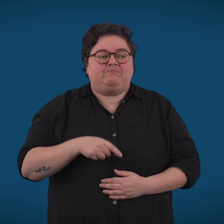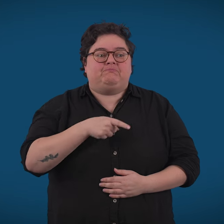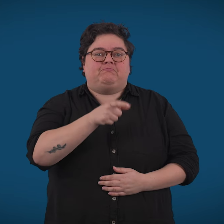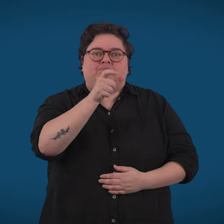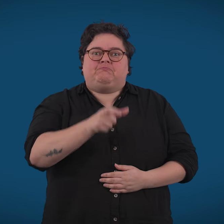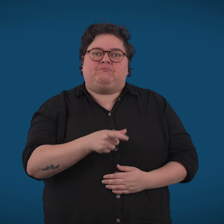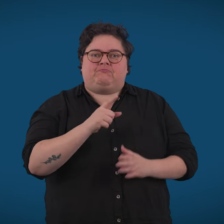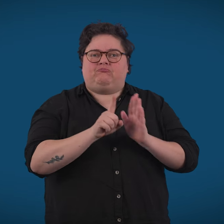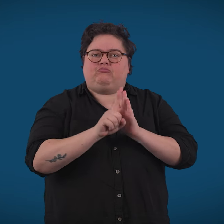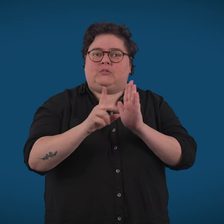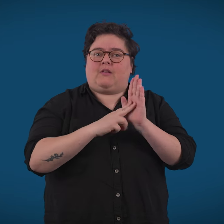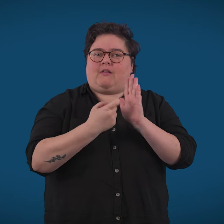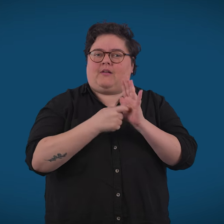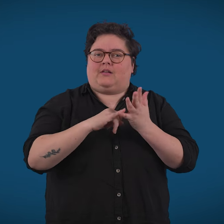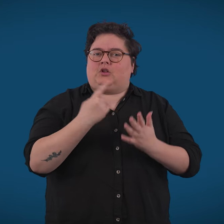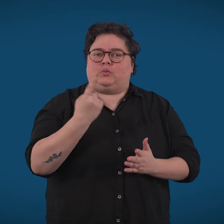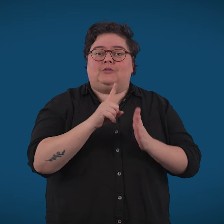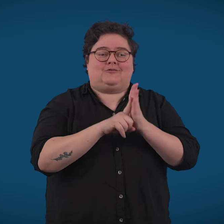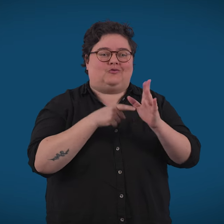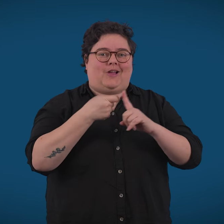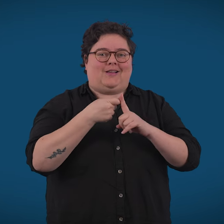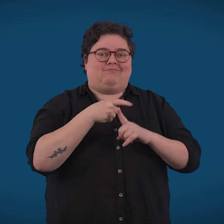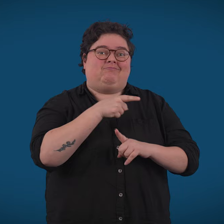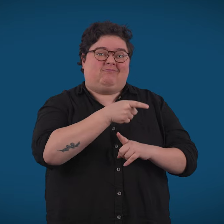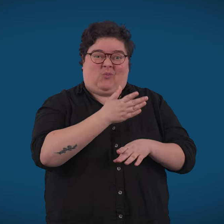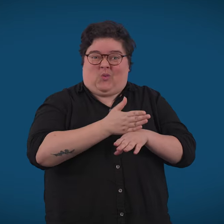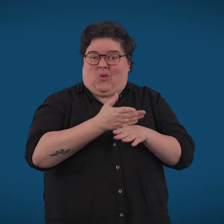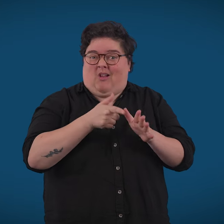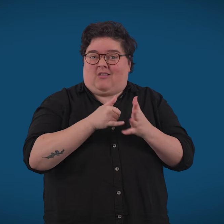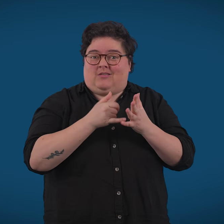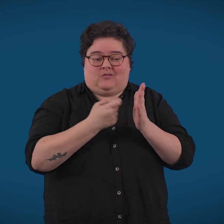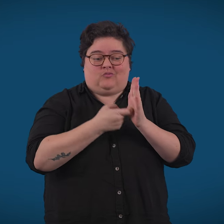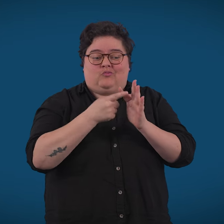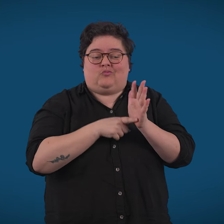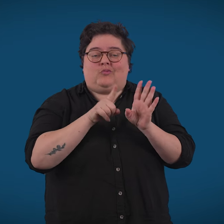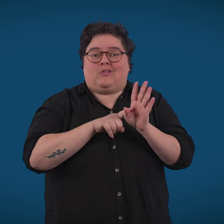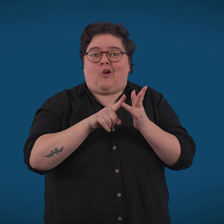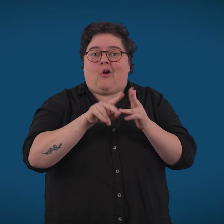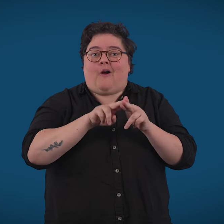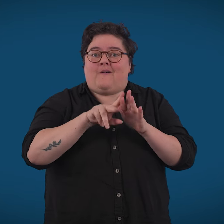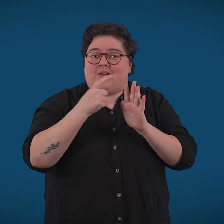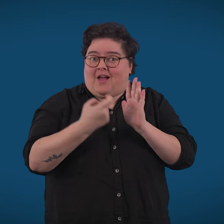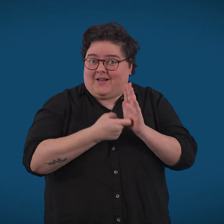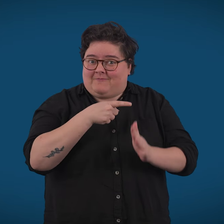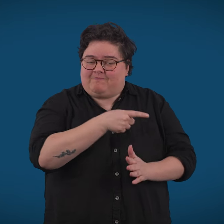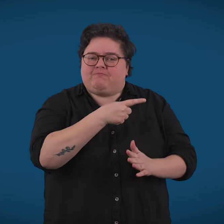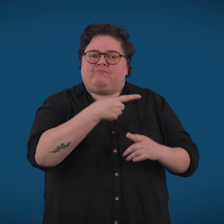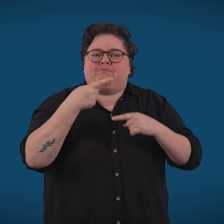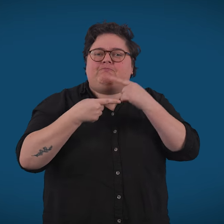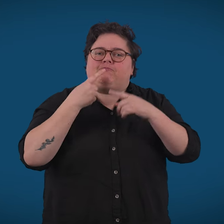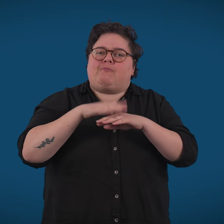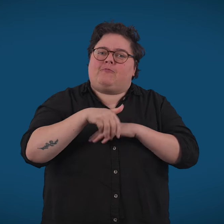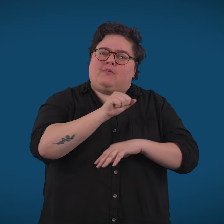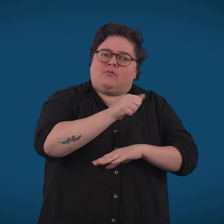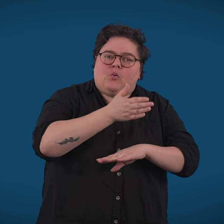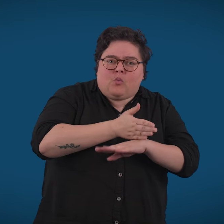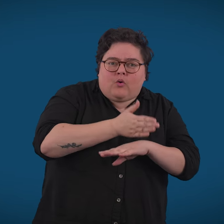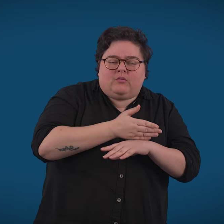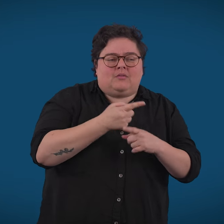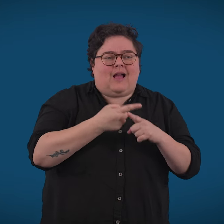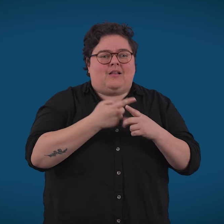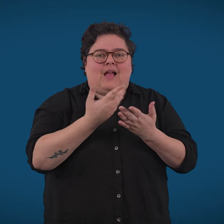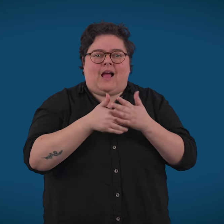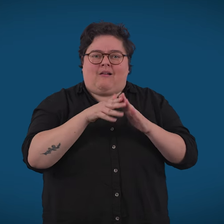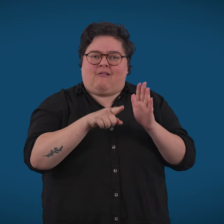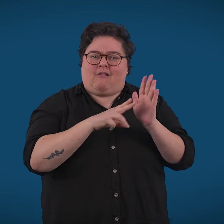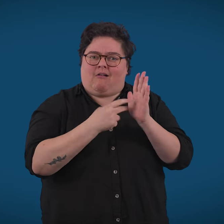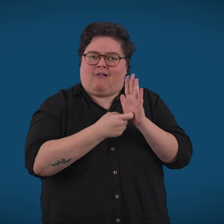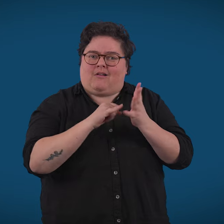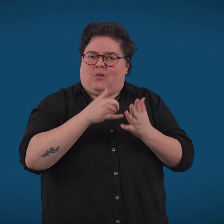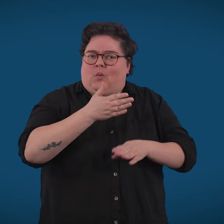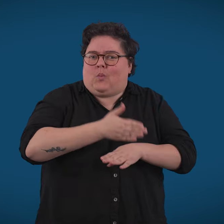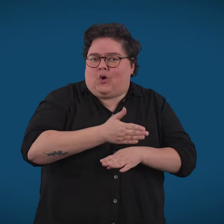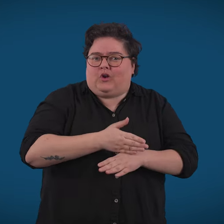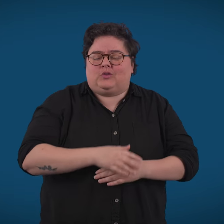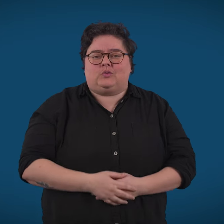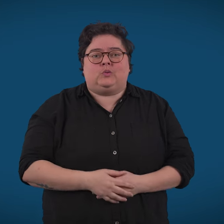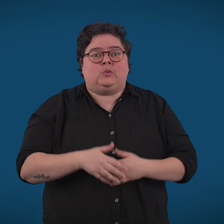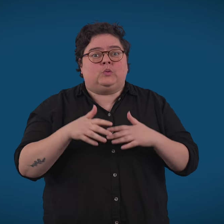with relay officer Jack providing an insight into their role and how the service operates.